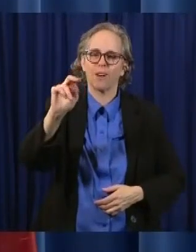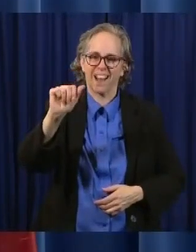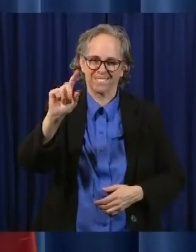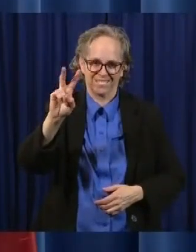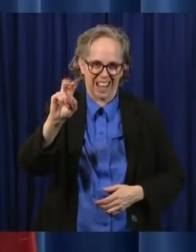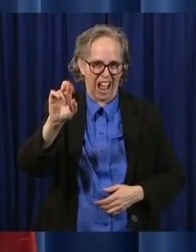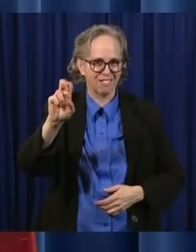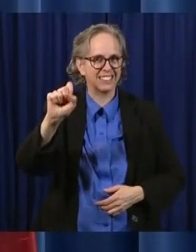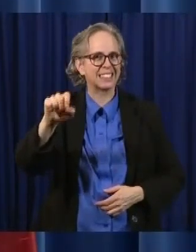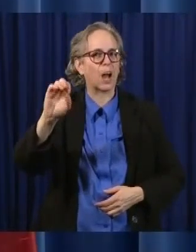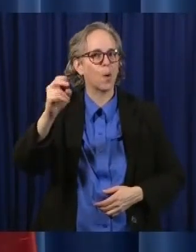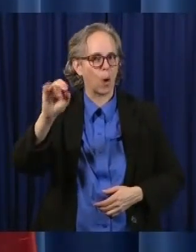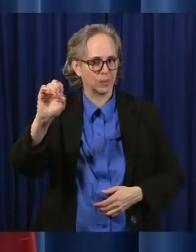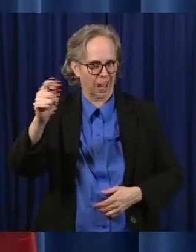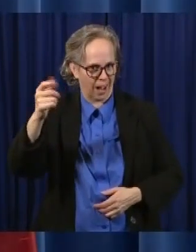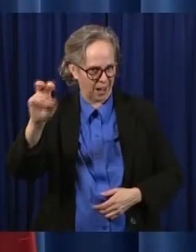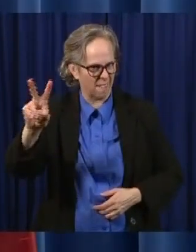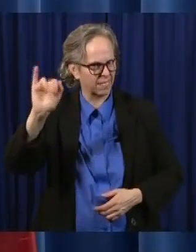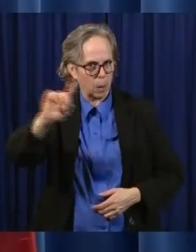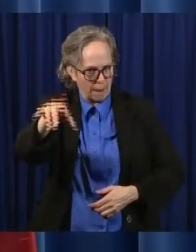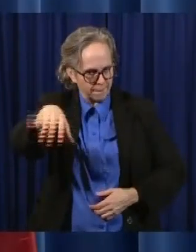THE DATA WE CURRENTLY SHARE ON